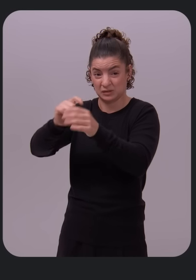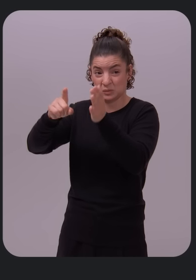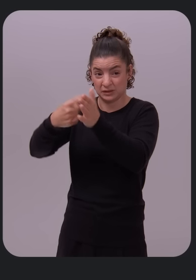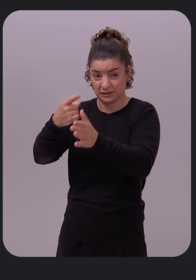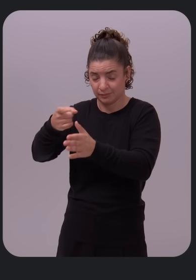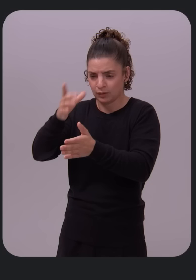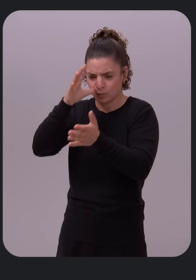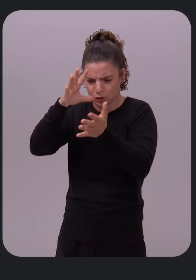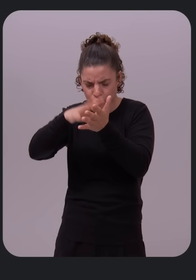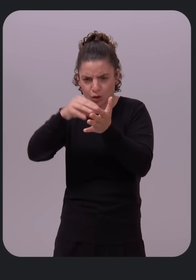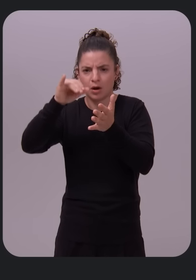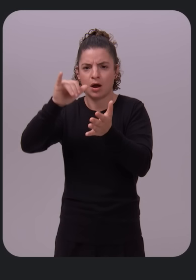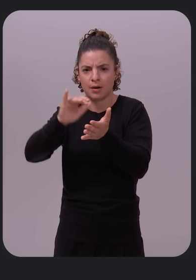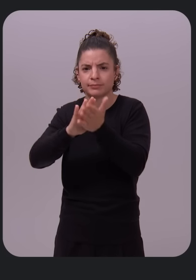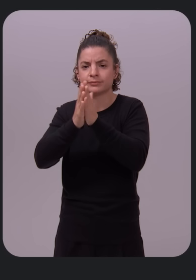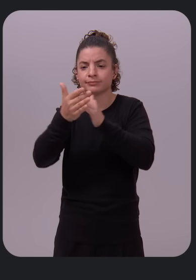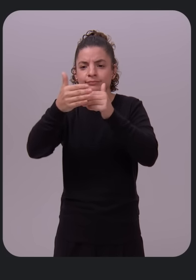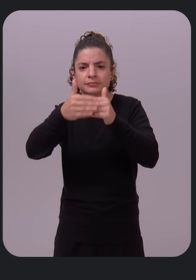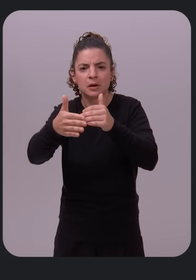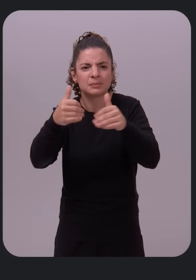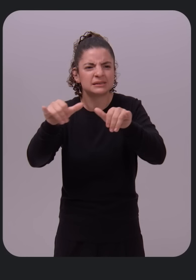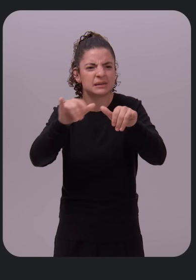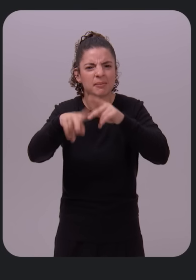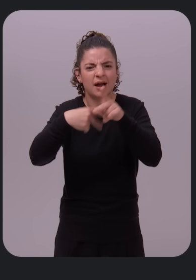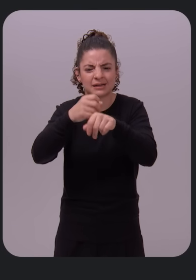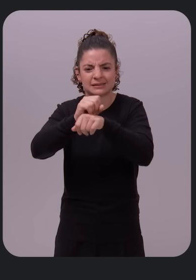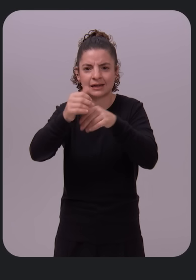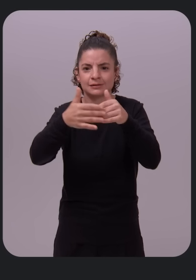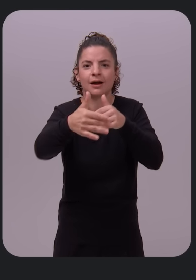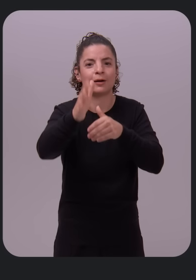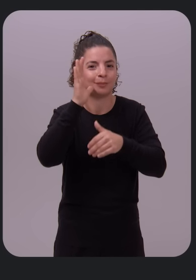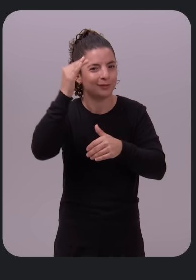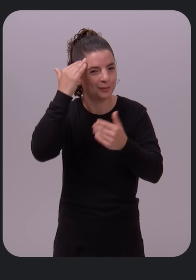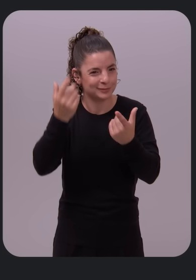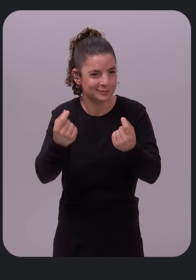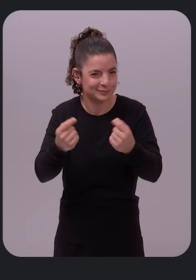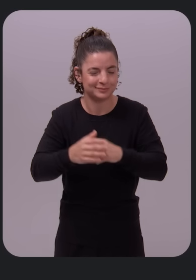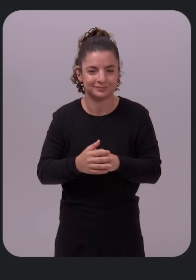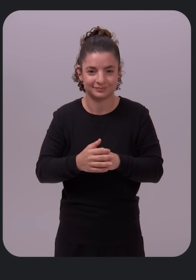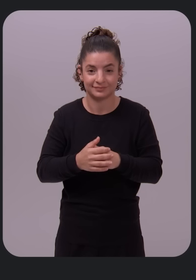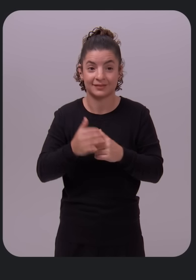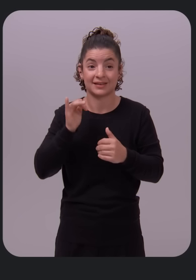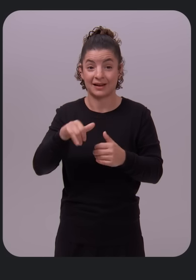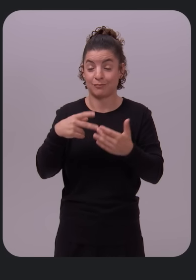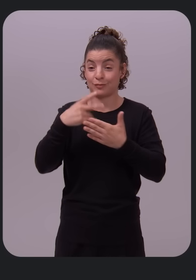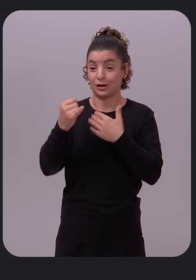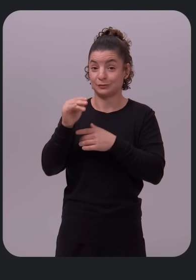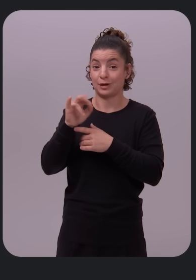and it learns a plan for similar tasks in the future. We are bringing Project Mariner's computer use